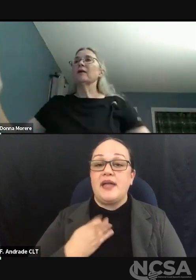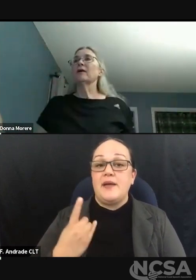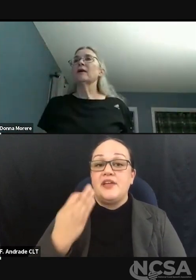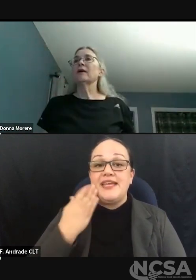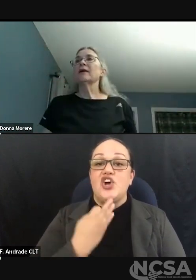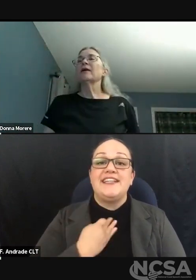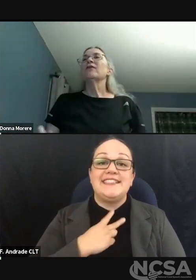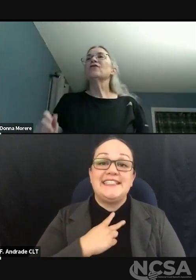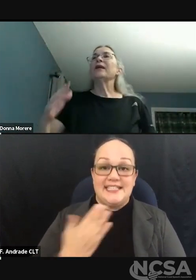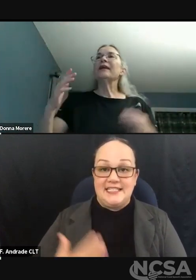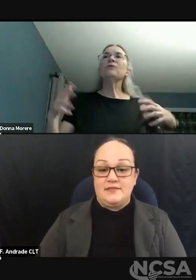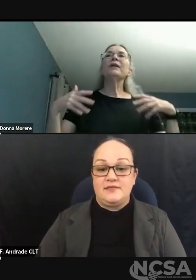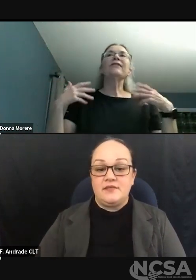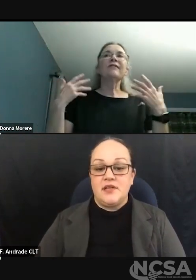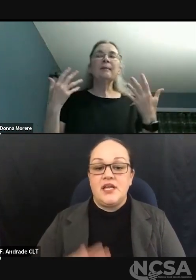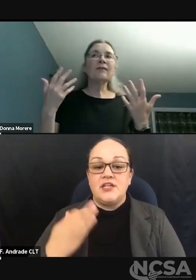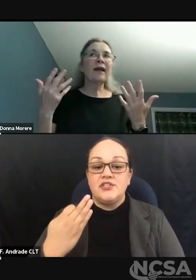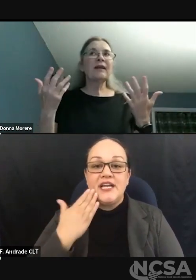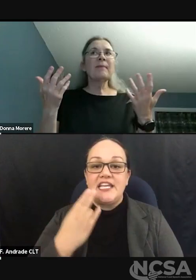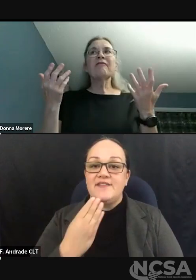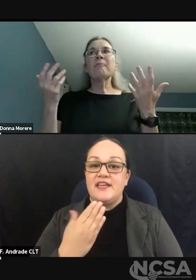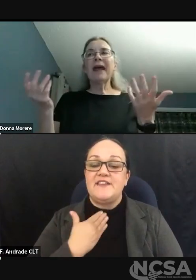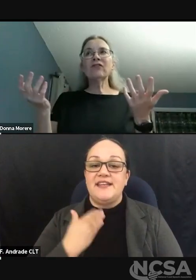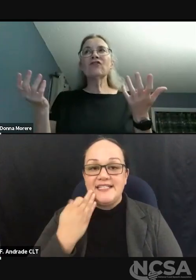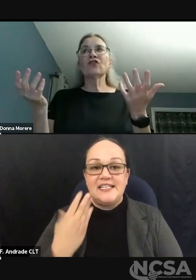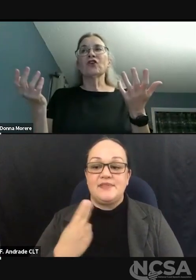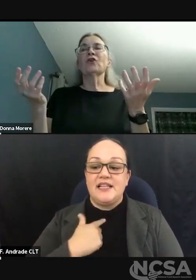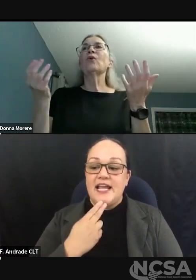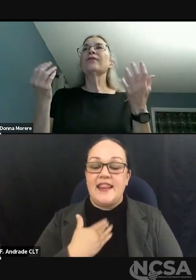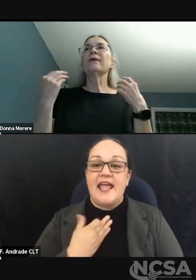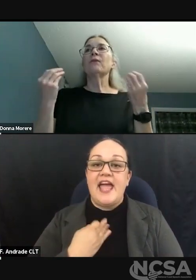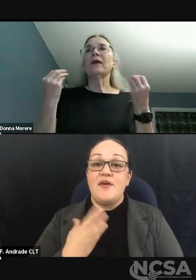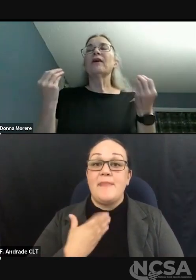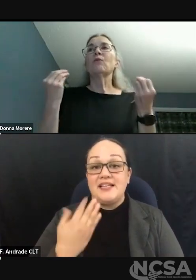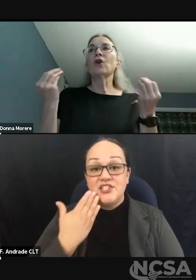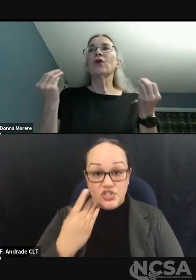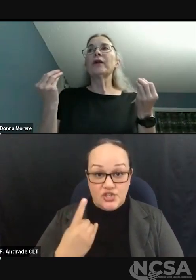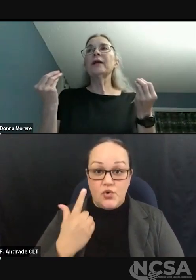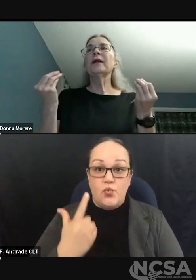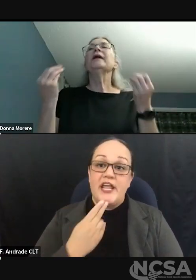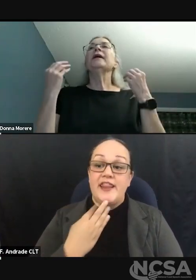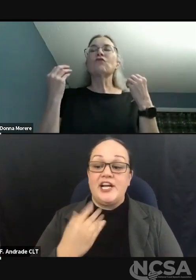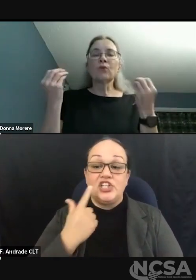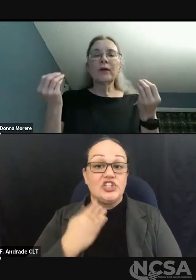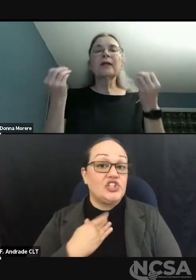So even when it seems like they may have mastered what they we're learning it's really